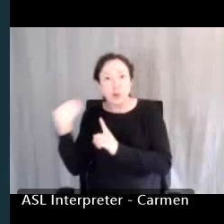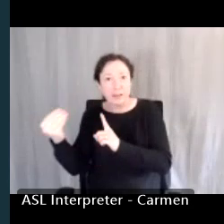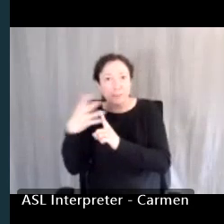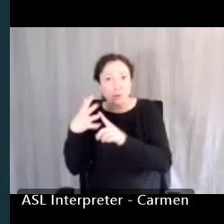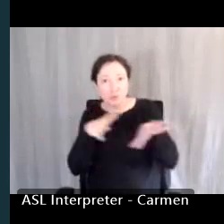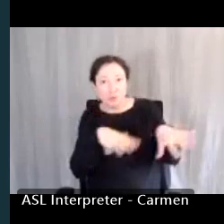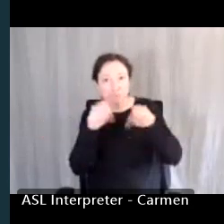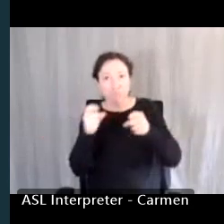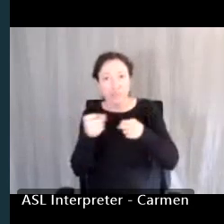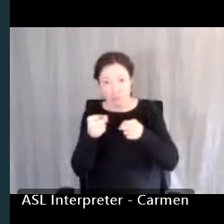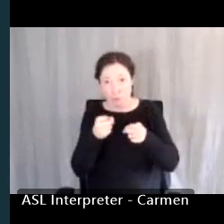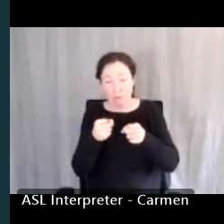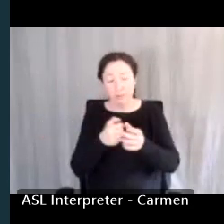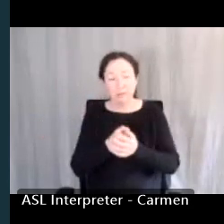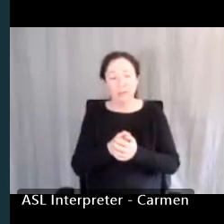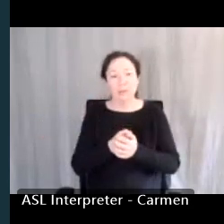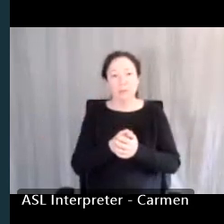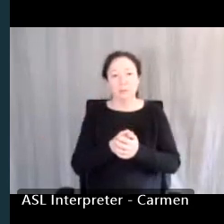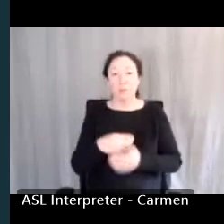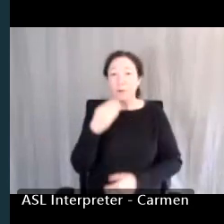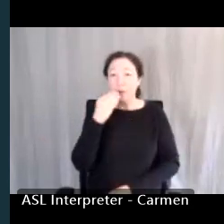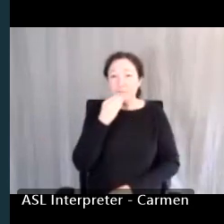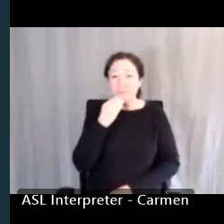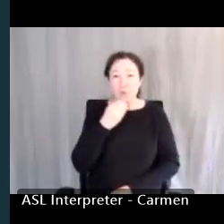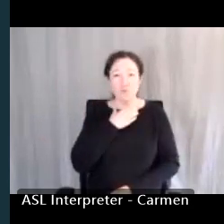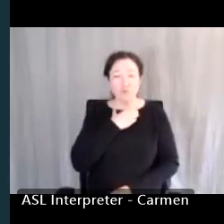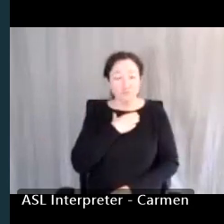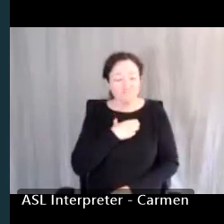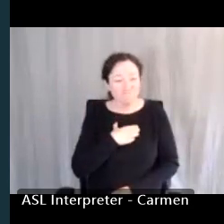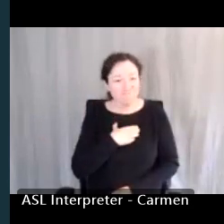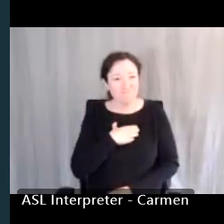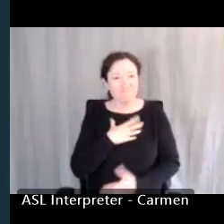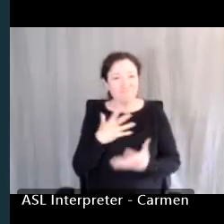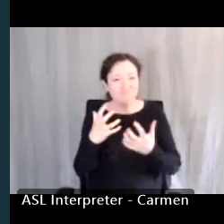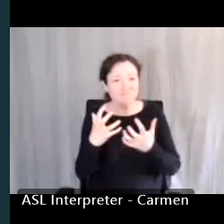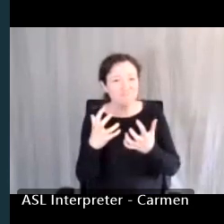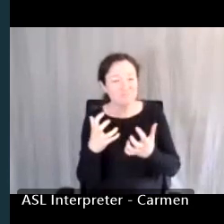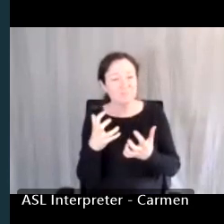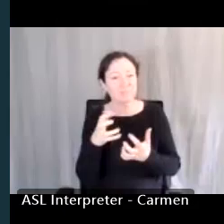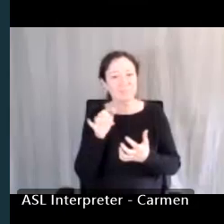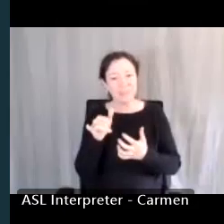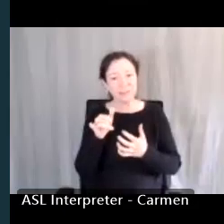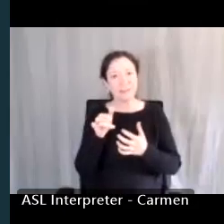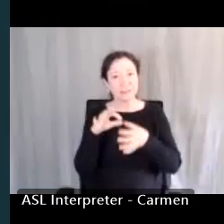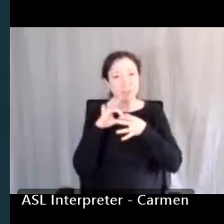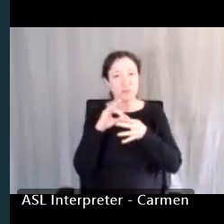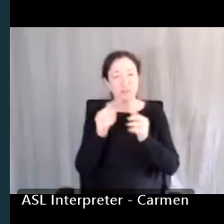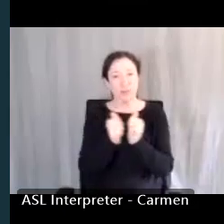So food cravings, like what we're talking about, are associated with these imbalances and these hormones. Growlin is the stomach hormone